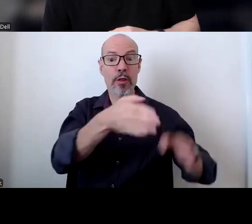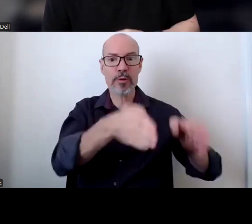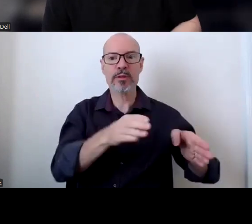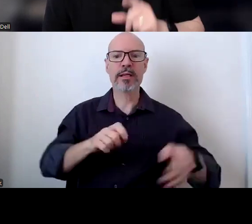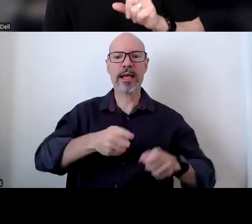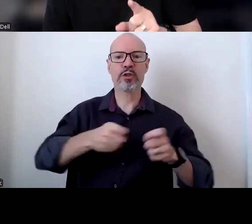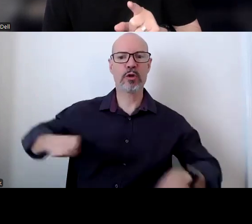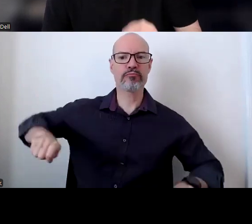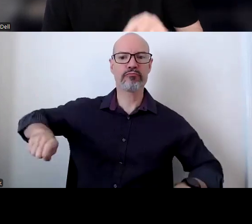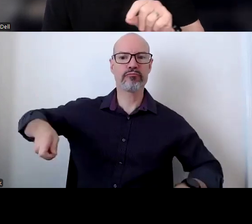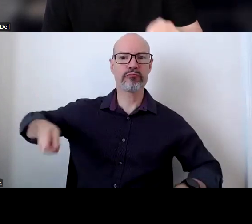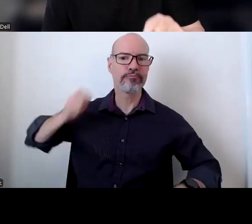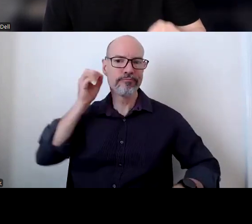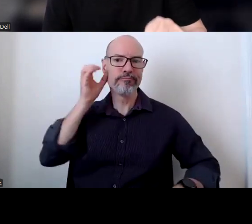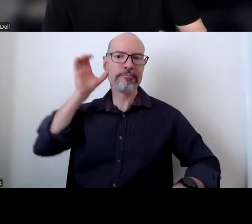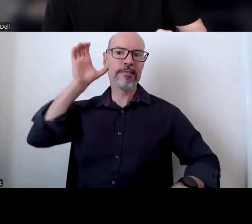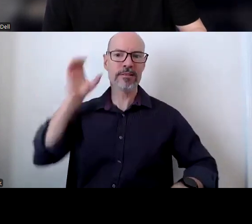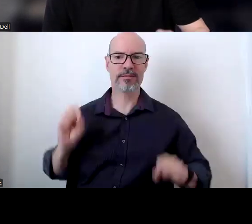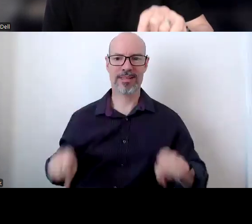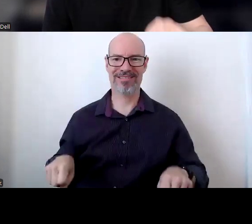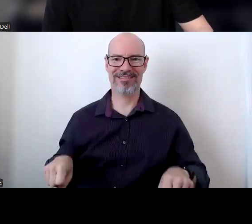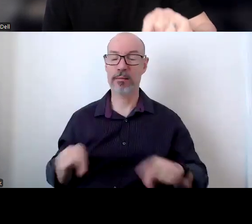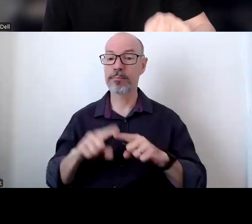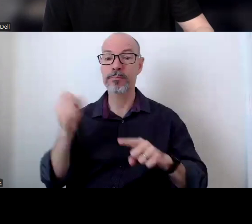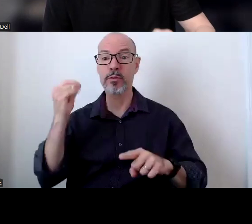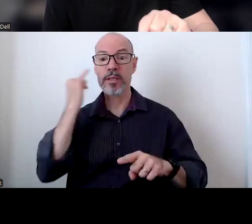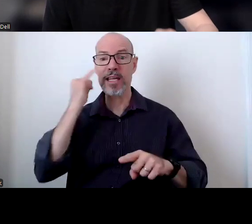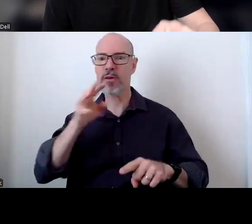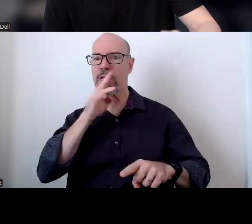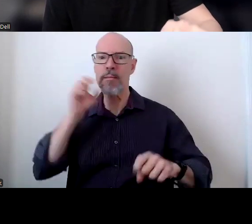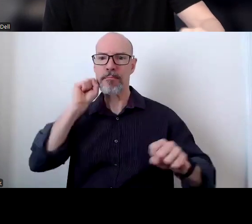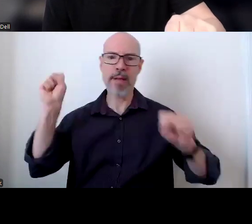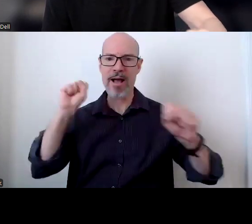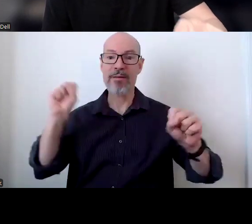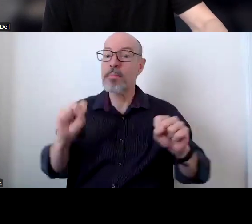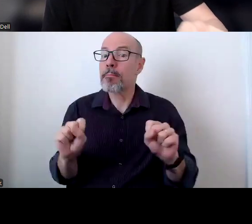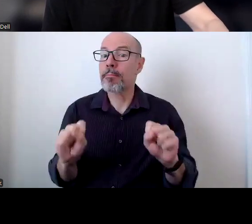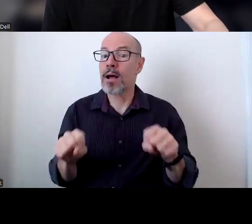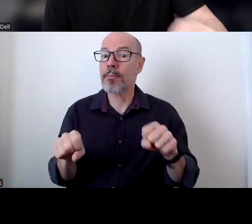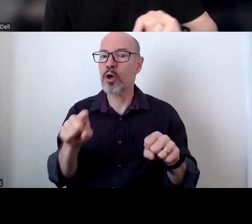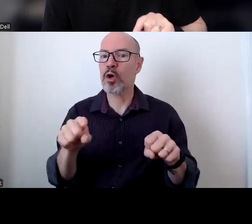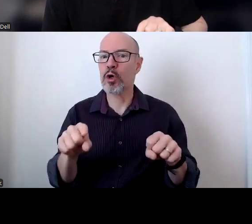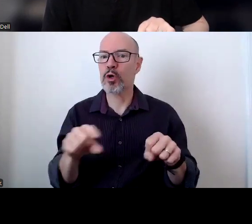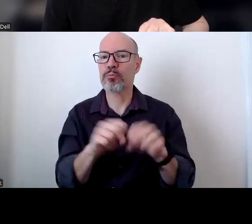Not you having to speak loudly. And remember, when you are speaking loudly, you are potentially violating the other